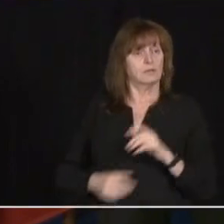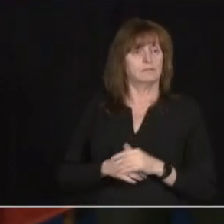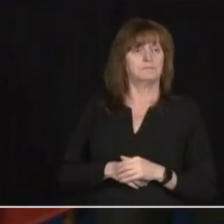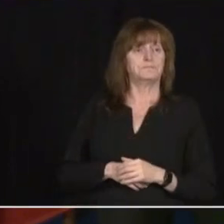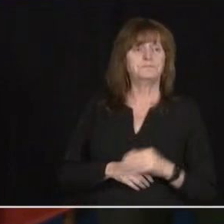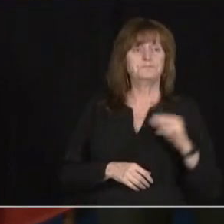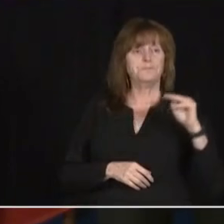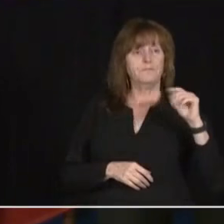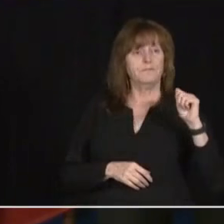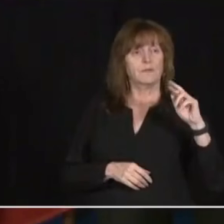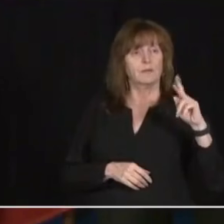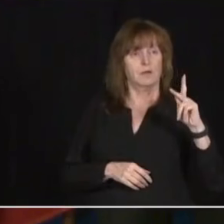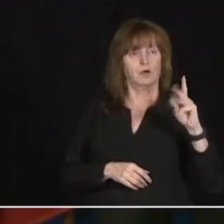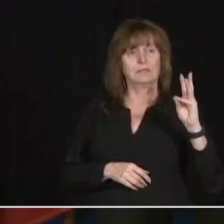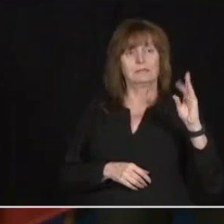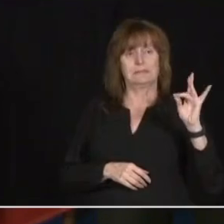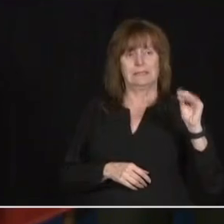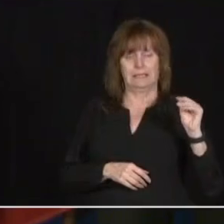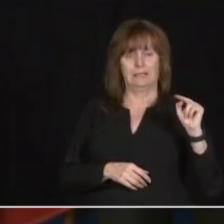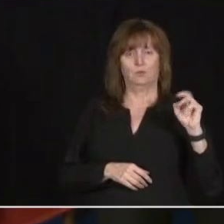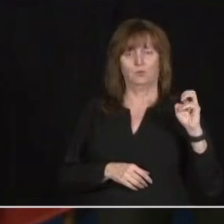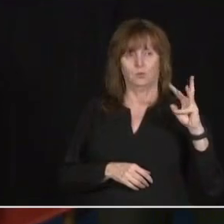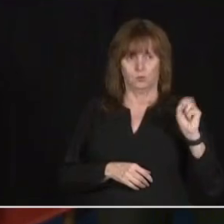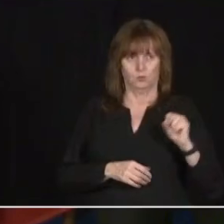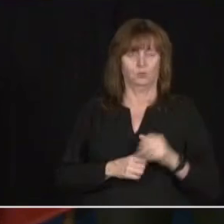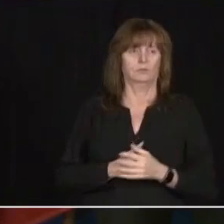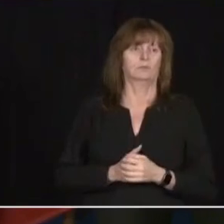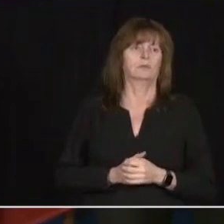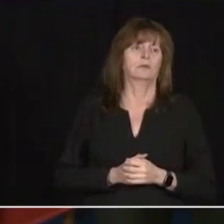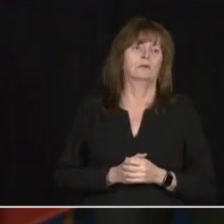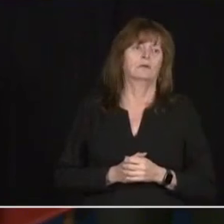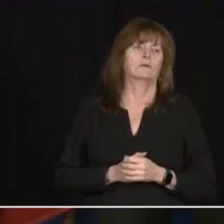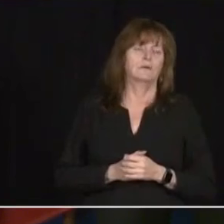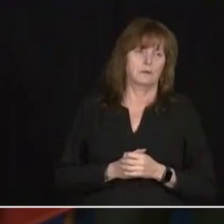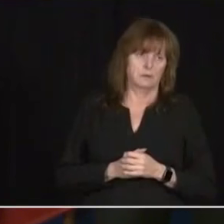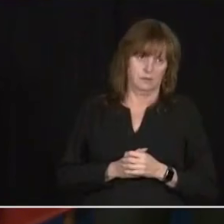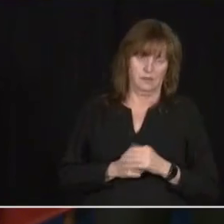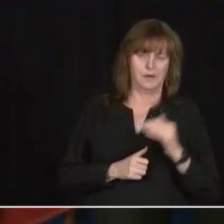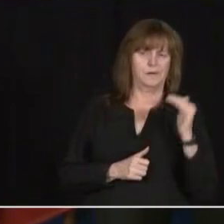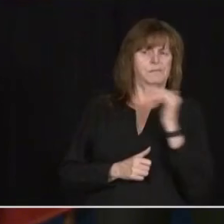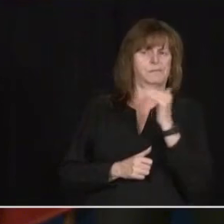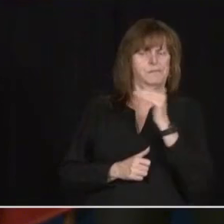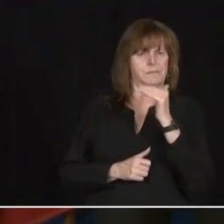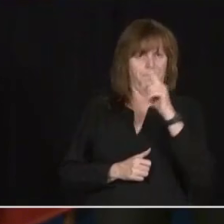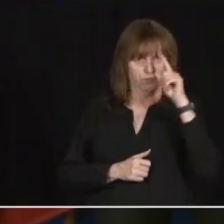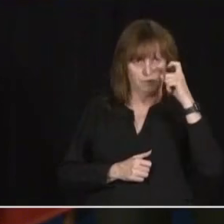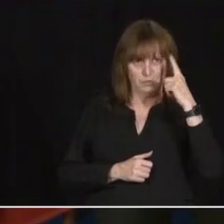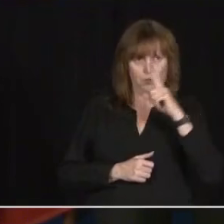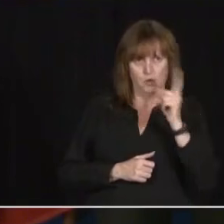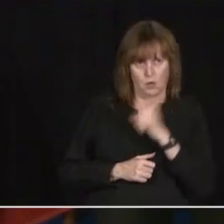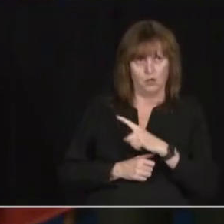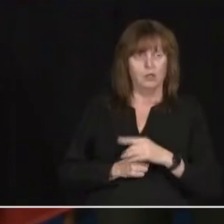Next question. The next question comes from Mark Douglas. Please go ahead. The question for Premier Ford.